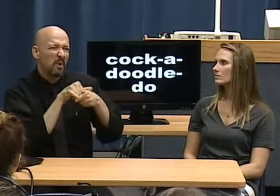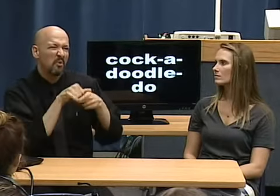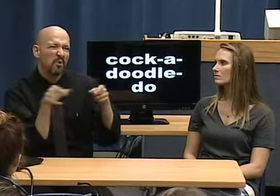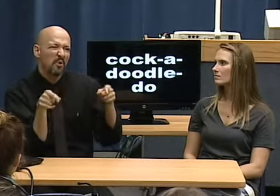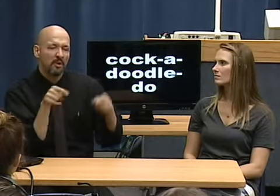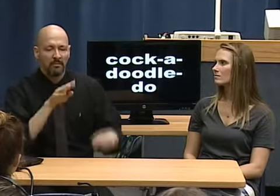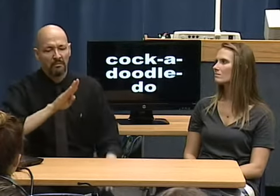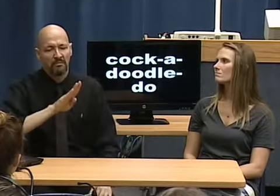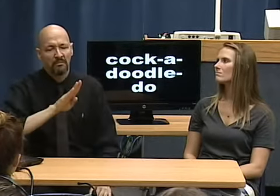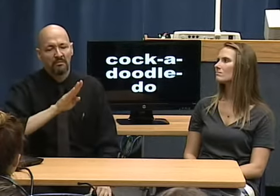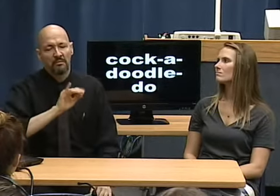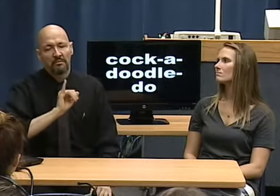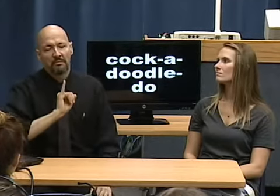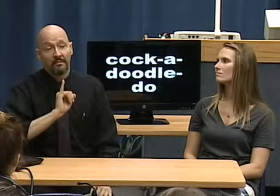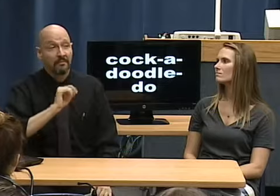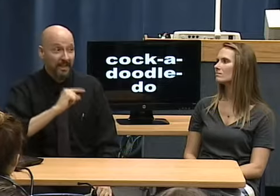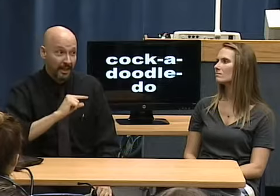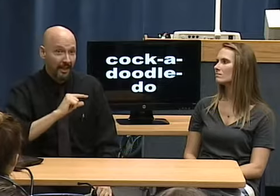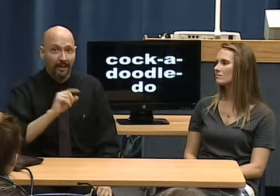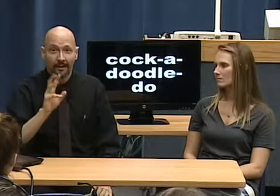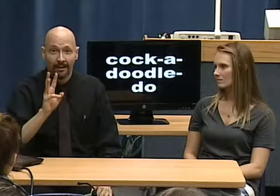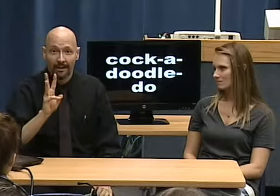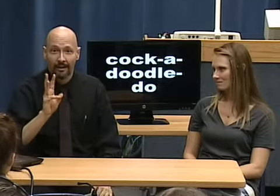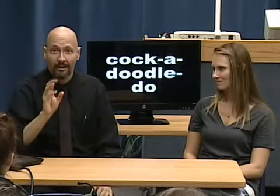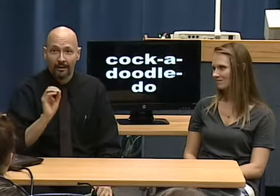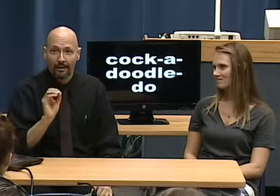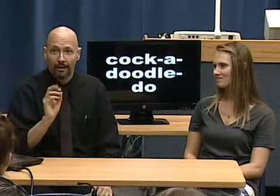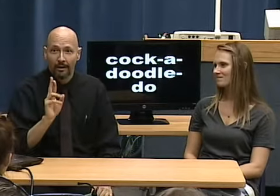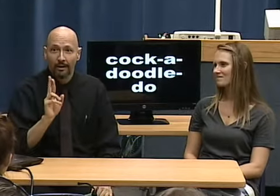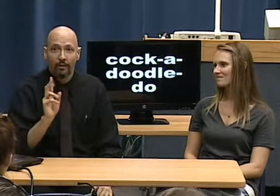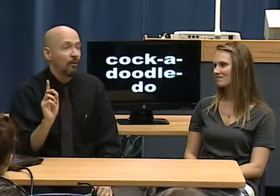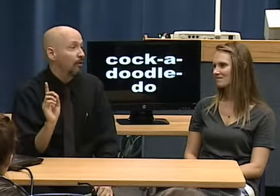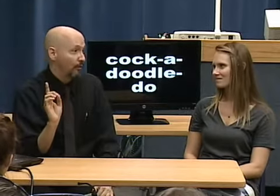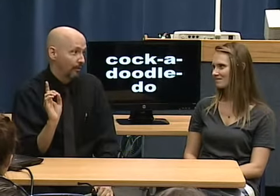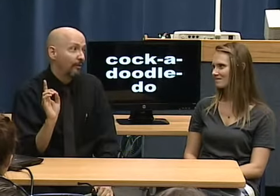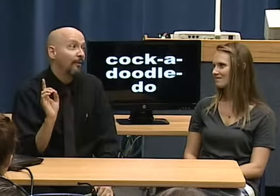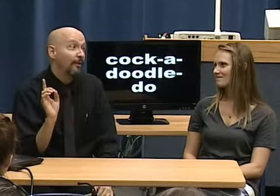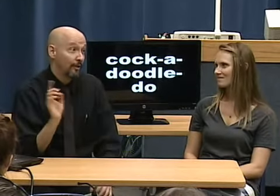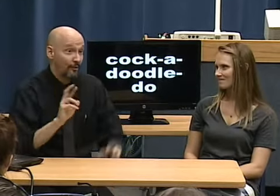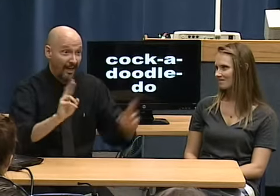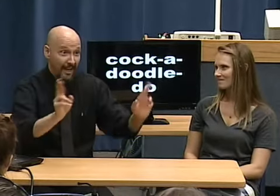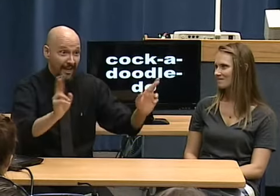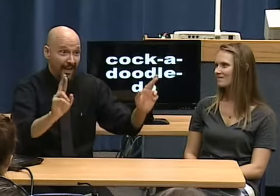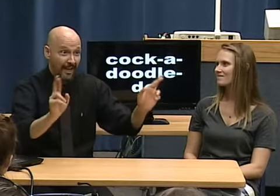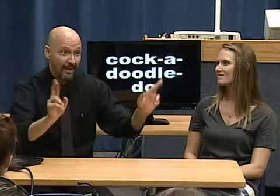It's a big word. B-I-G W-O-R-D Ready?